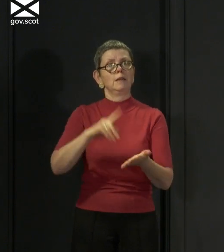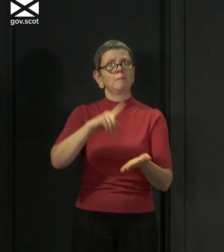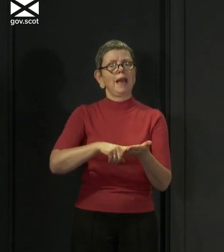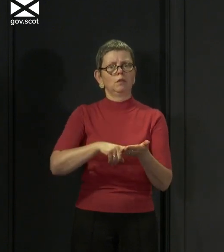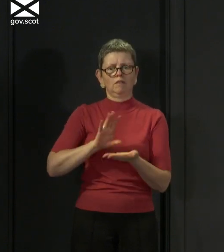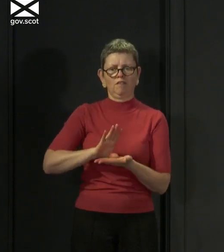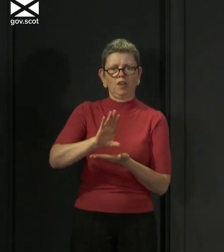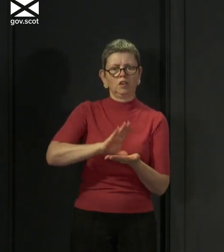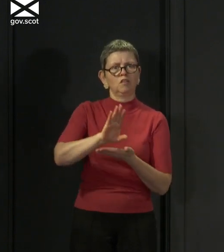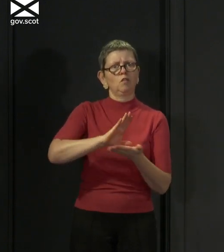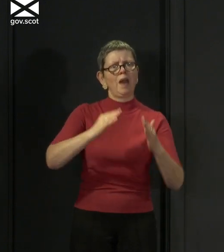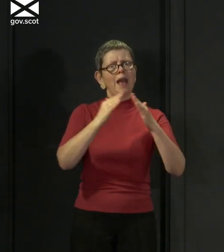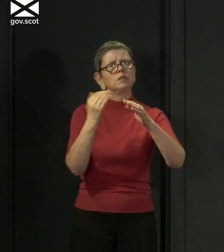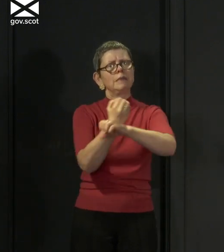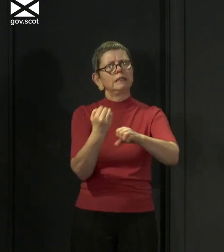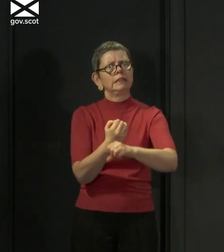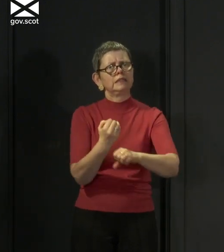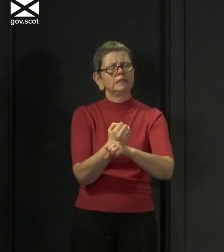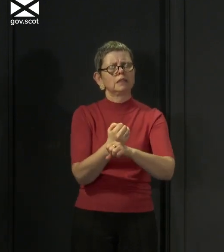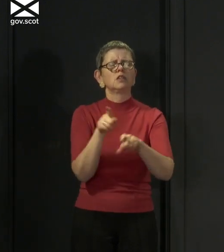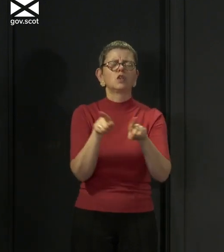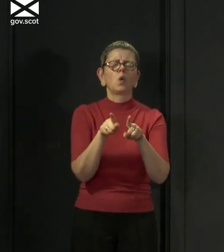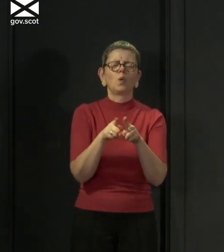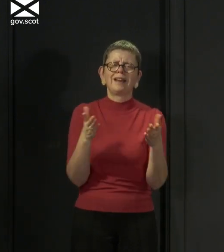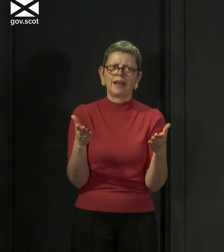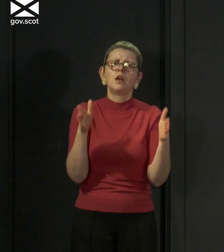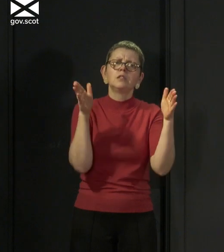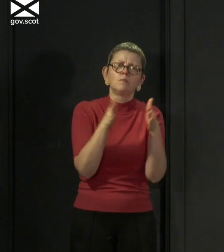at small and medium sized firms that are facing short-term liquidity problems.